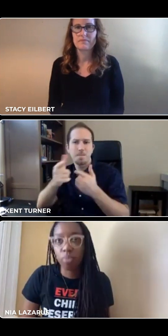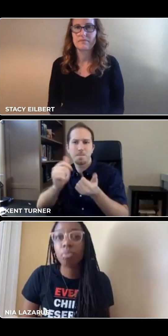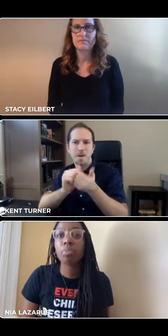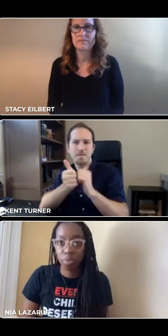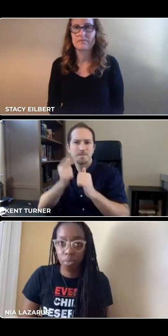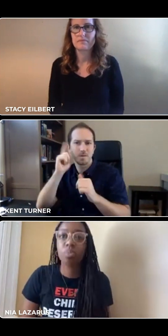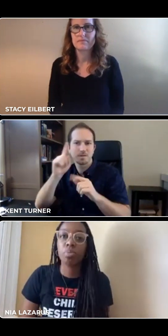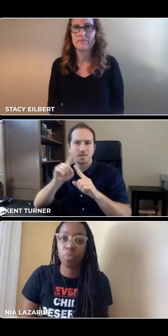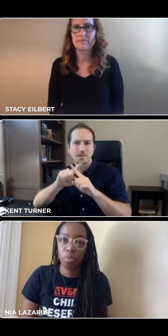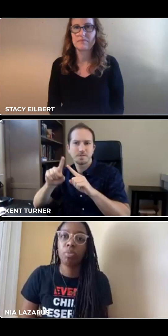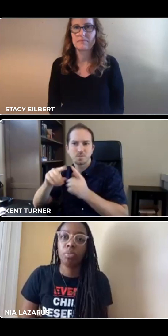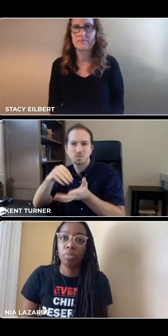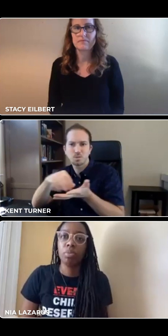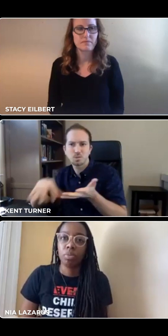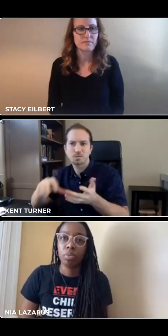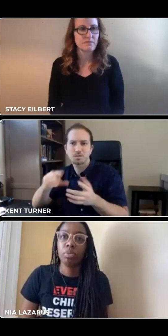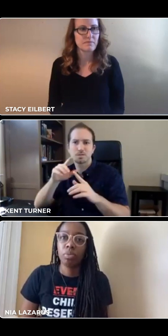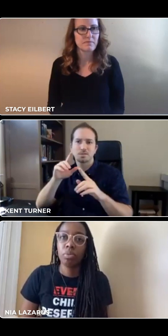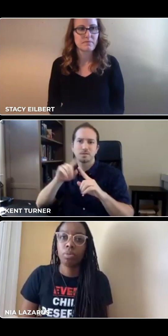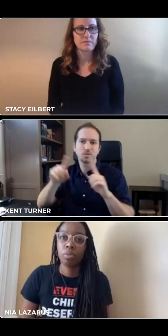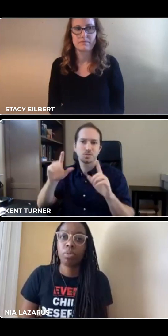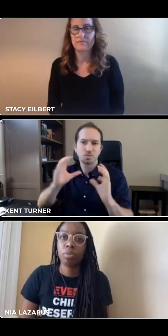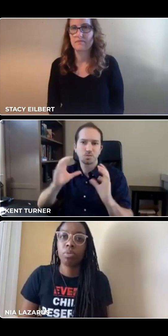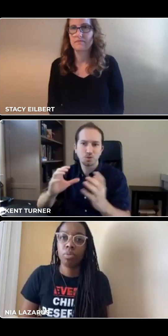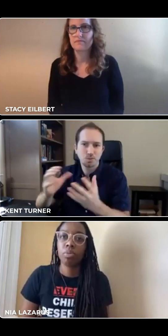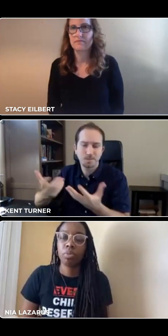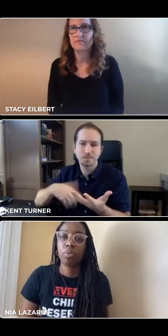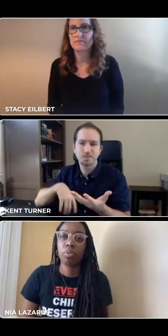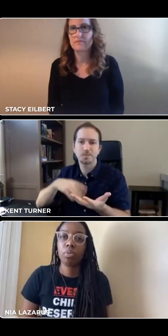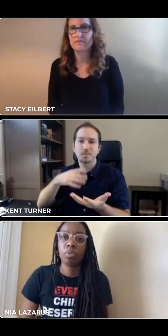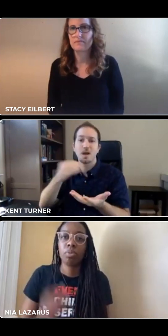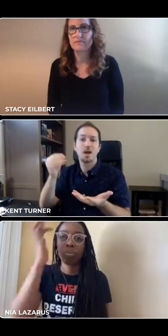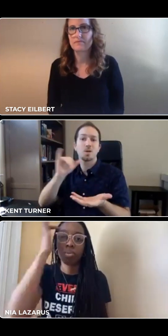develop resources ahead of time, you've really got to think about each particular student